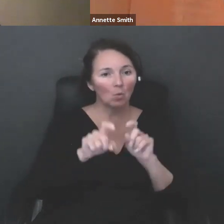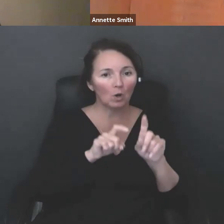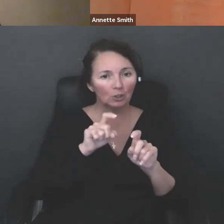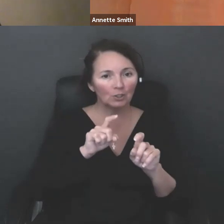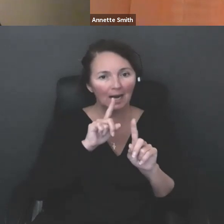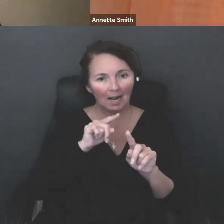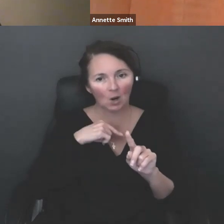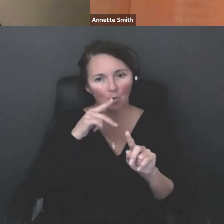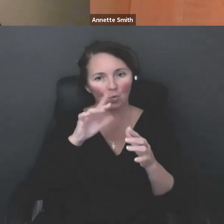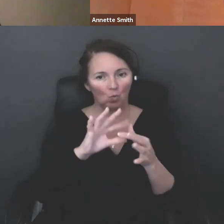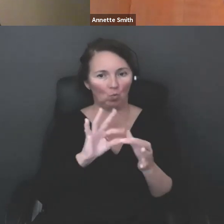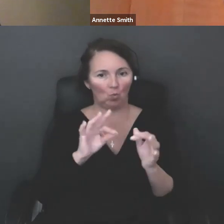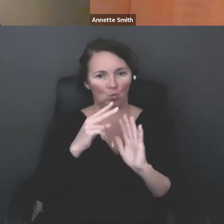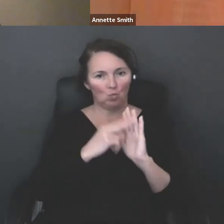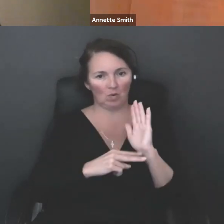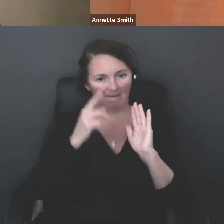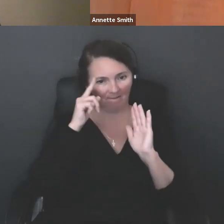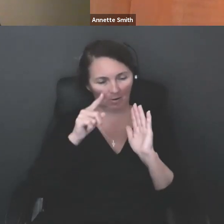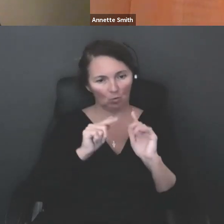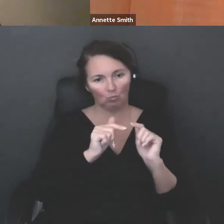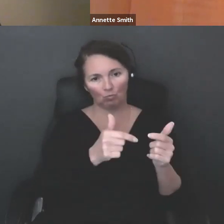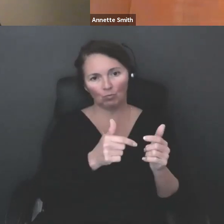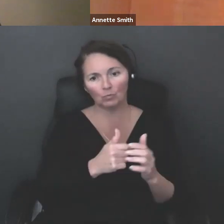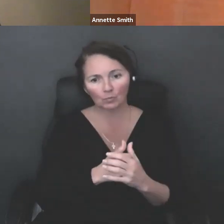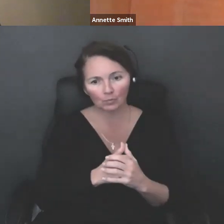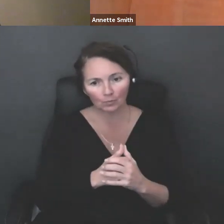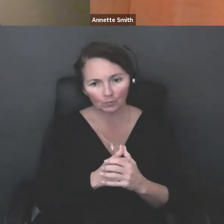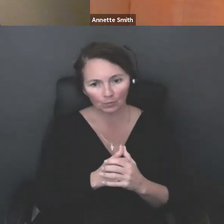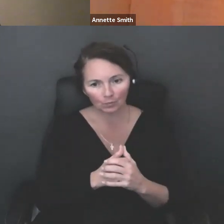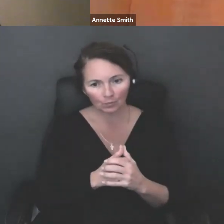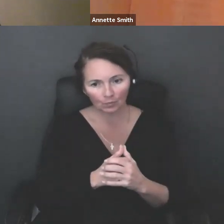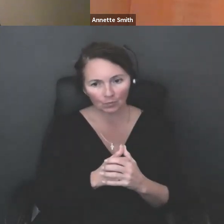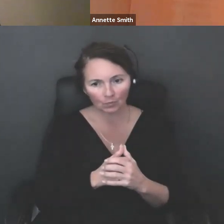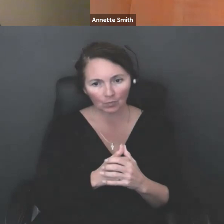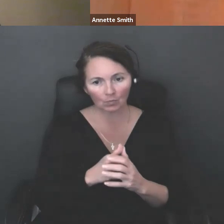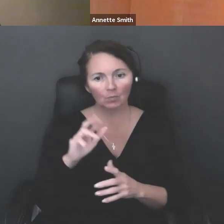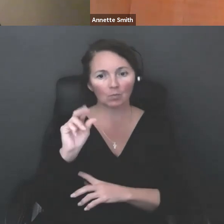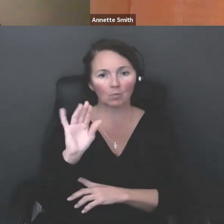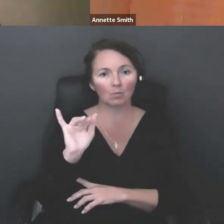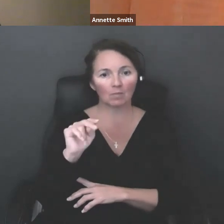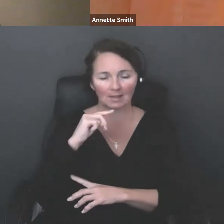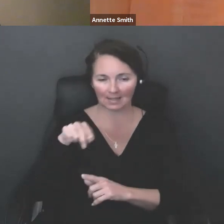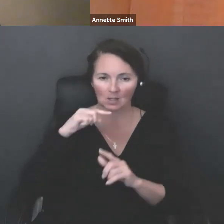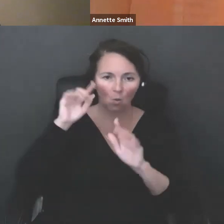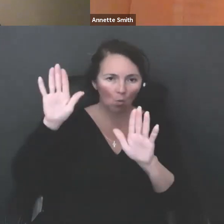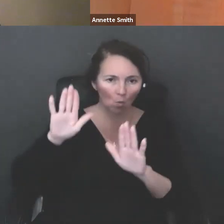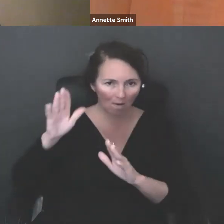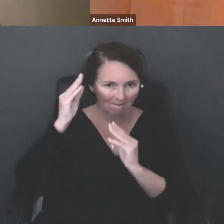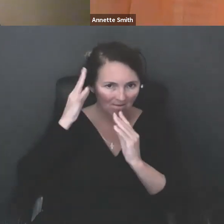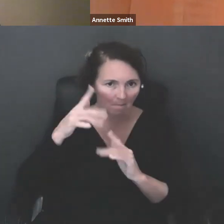for your comment. There are some Q and As that I'm going to read off to